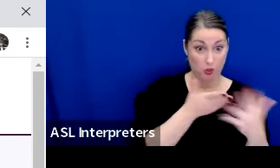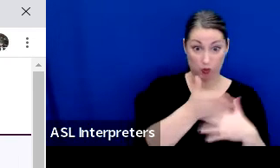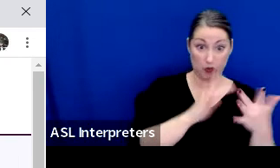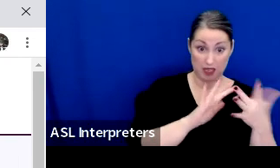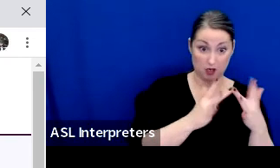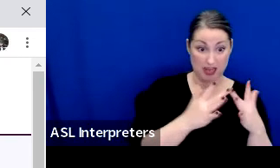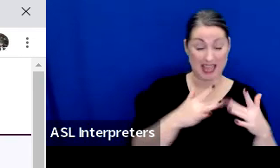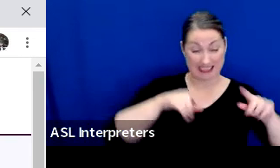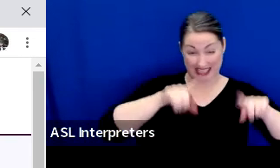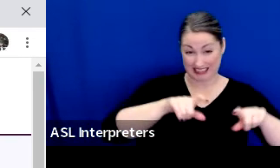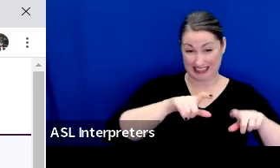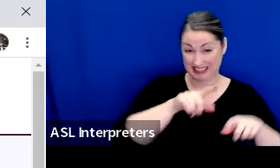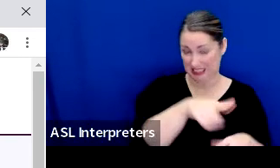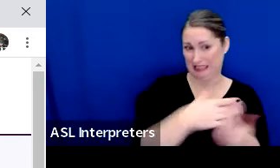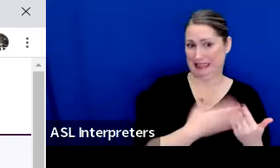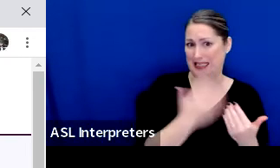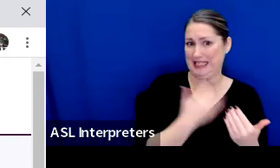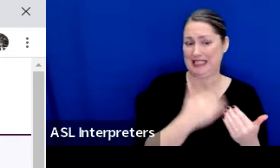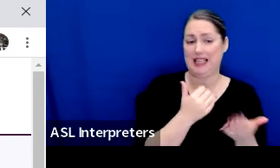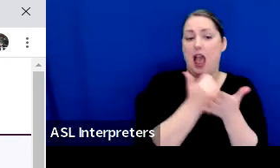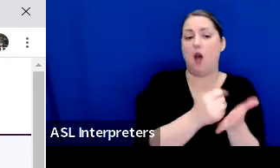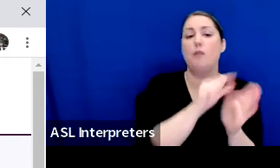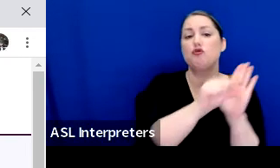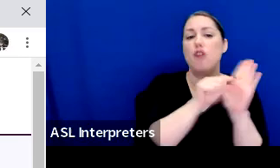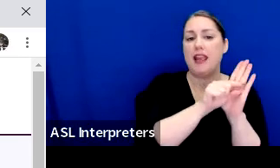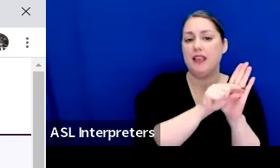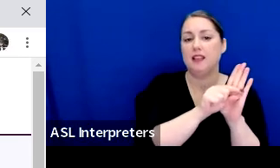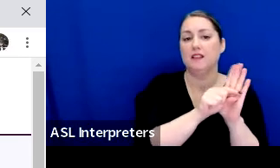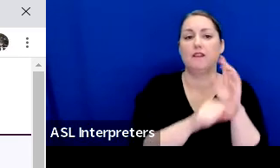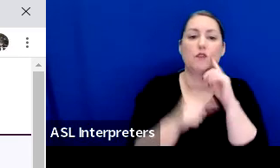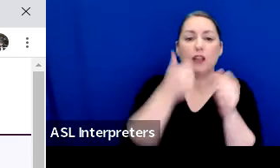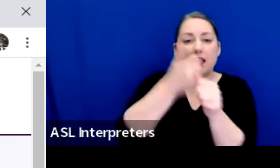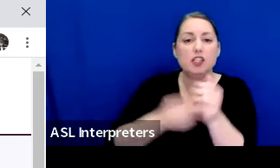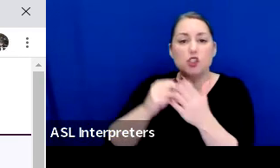, it actually is really beneficial in terms of grading in a sense as well. Yeah, exactly.